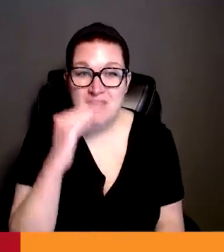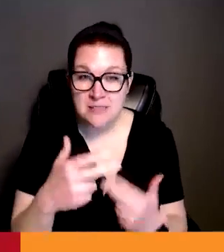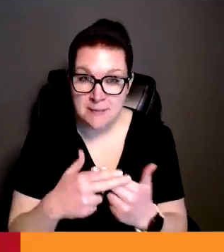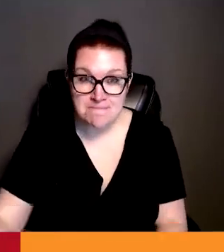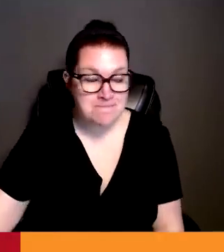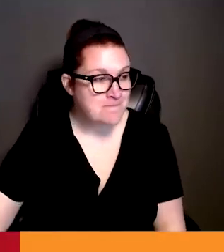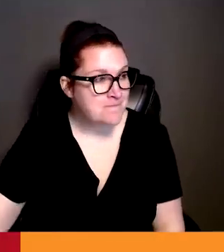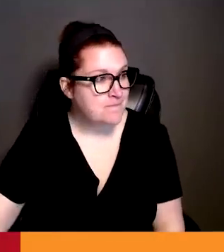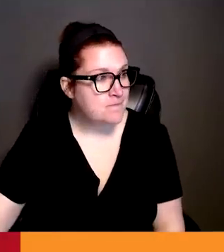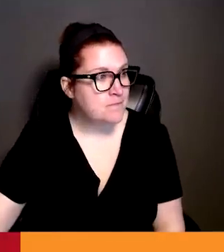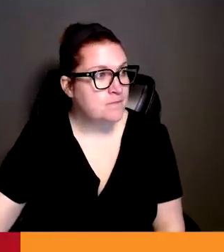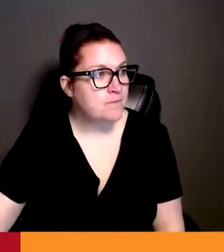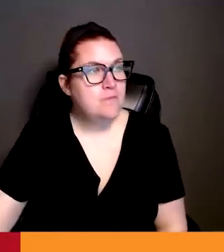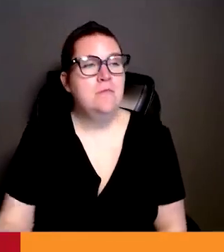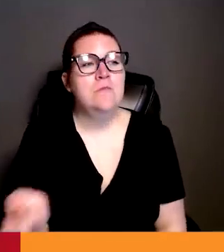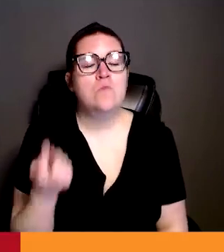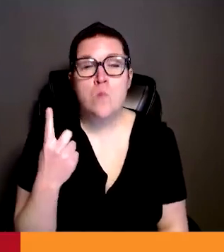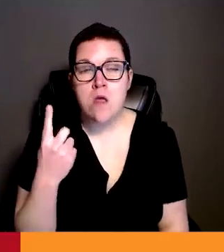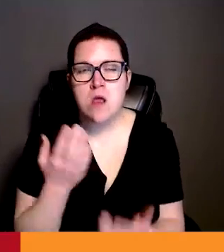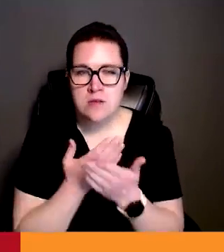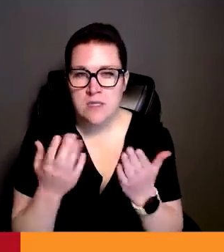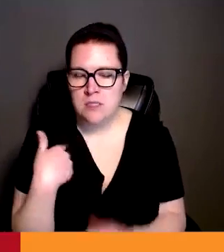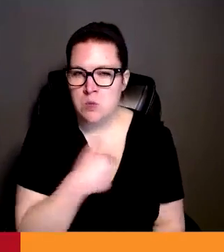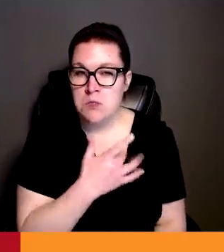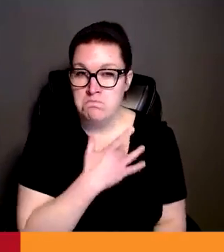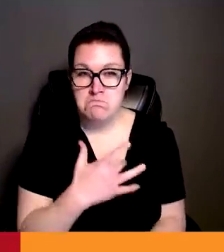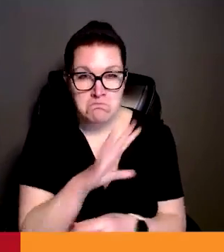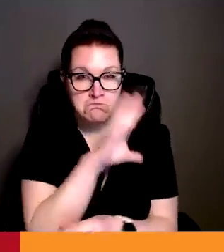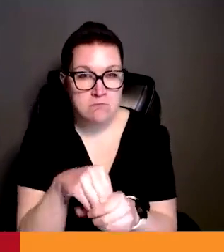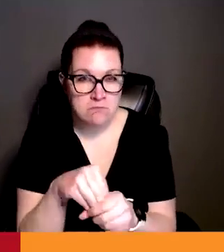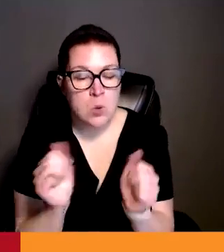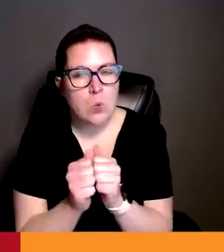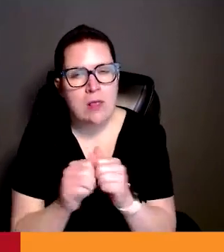One of the things that we do include in the prize competition